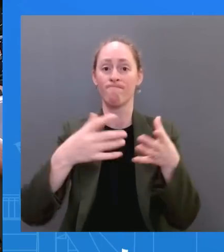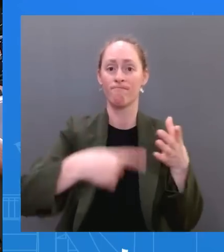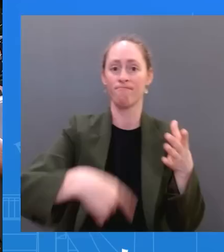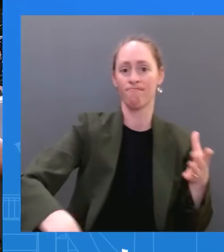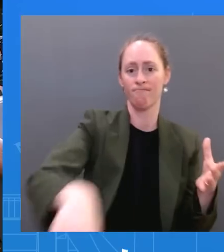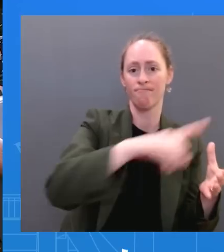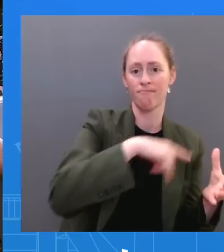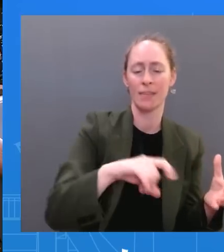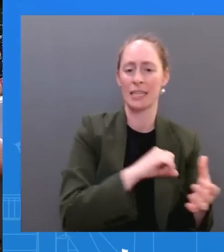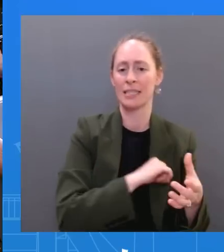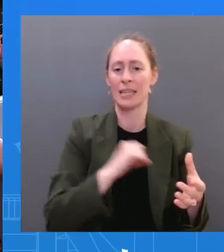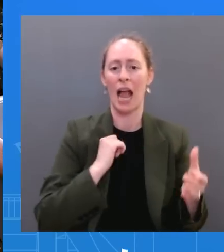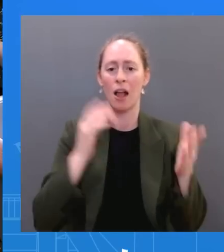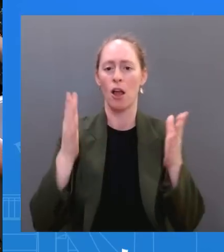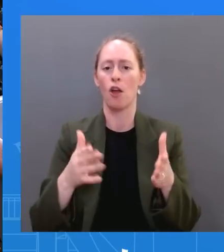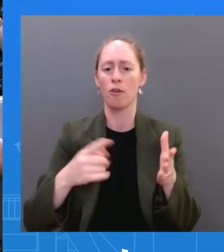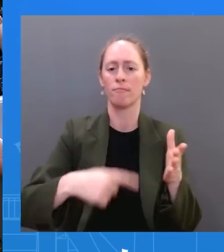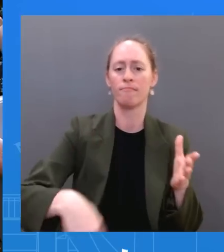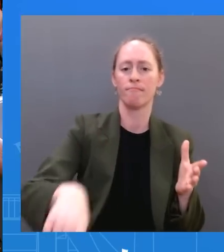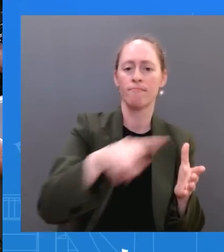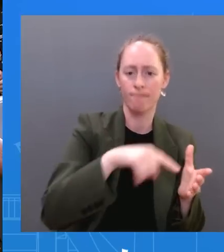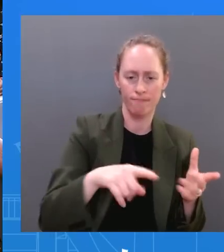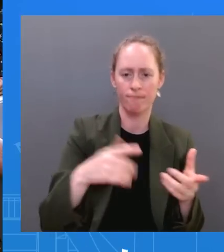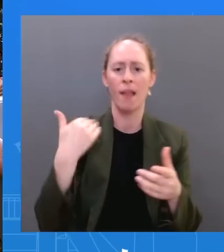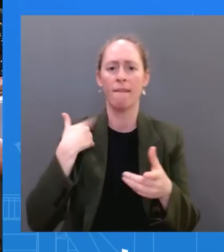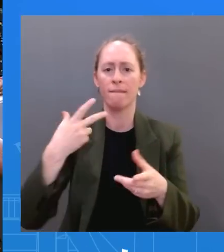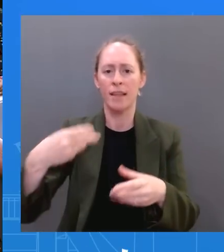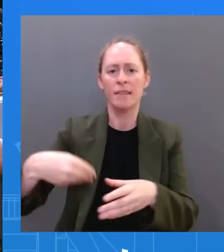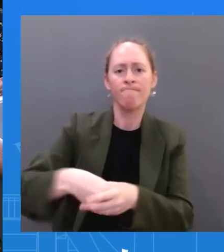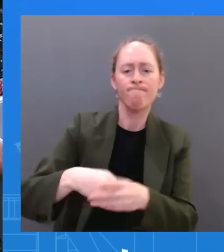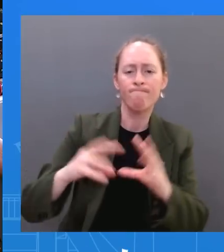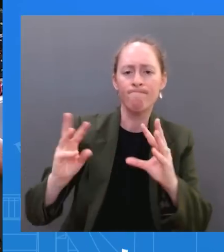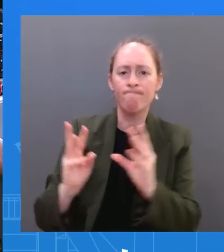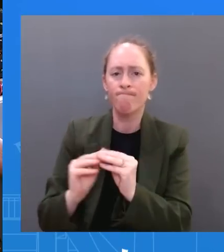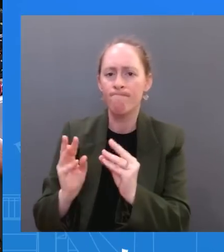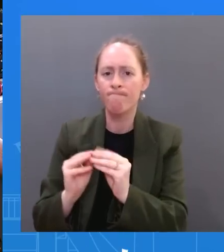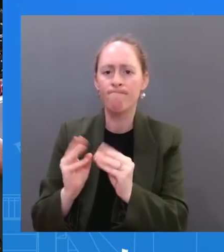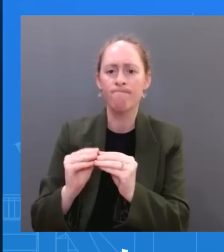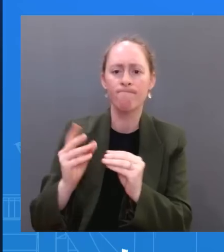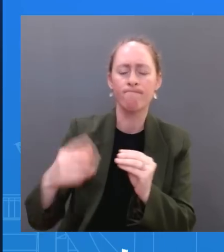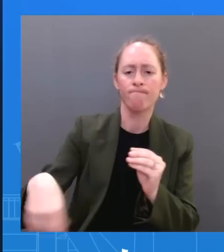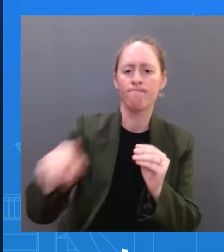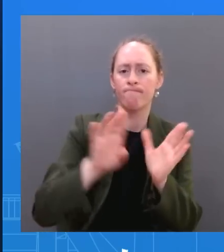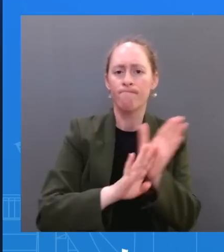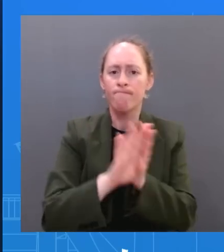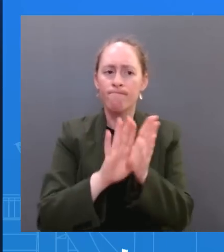What are the risks that we're inviting? And does it set the President's agenda in the Middle East back? Mr. Sullivan: The national security stakes